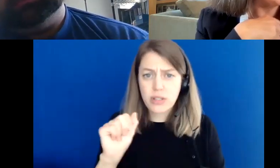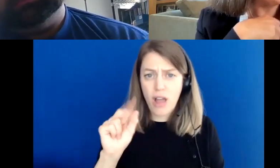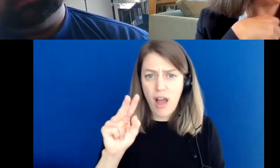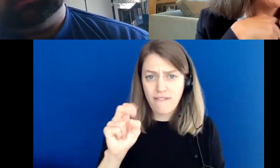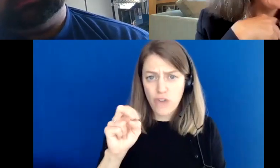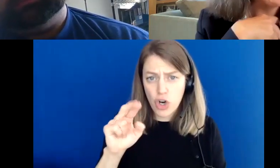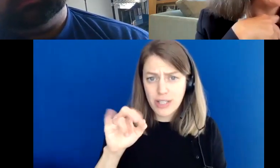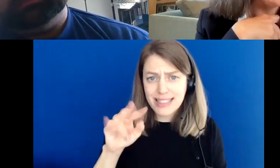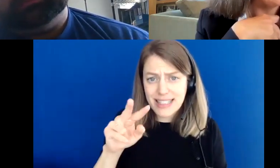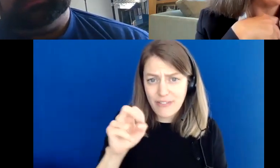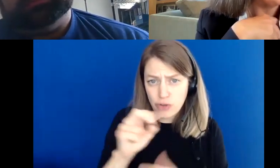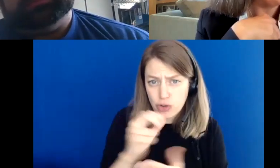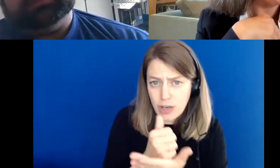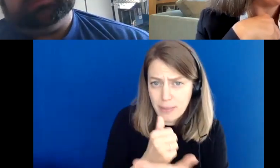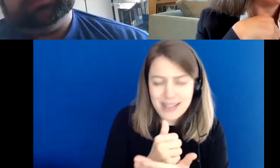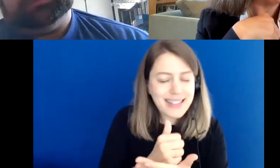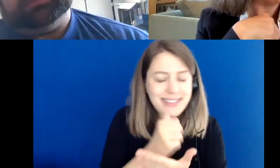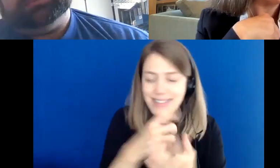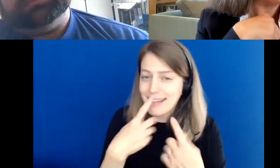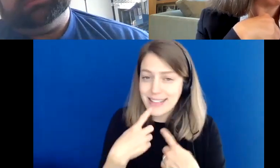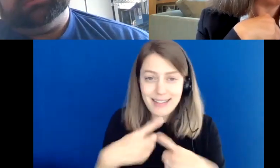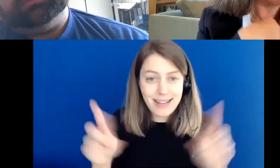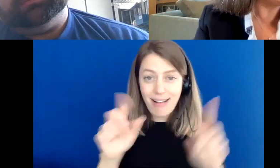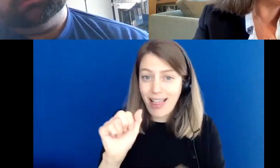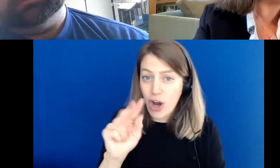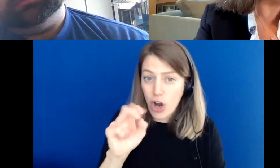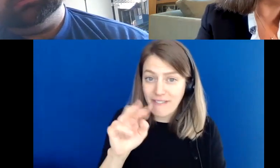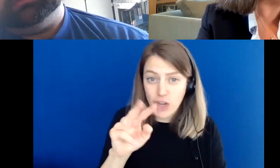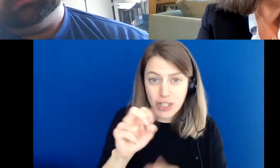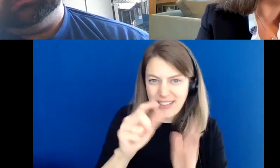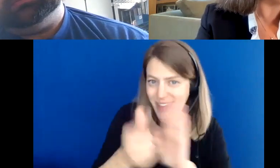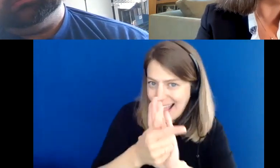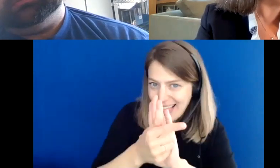does not declare that the use of aversives is illegal under state statutes,